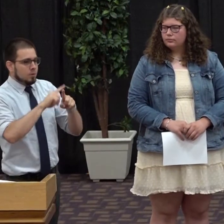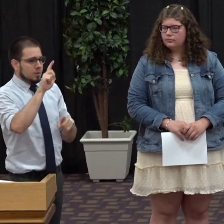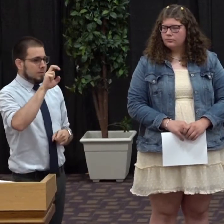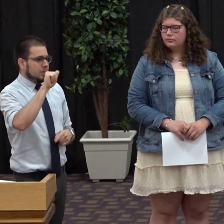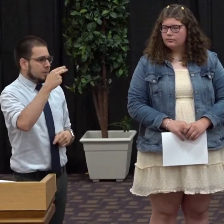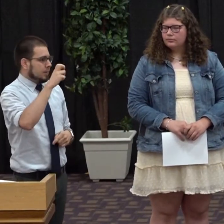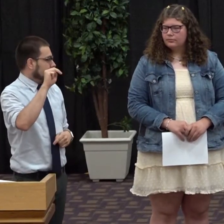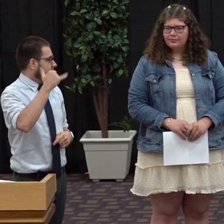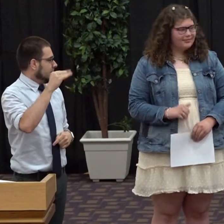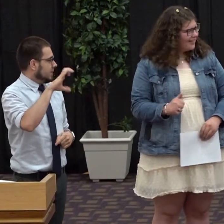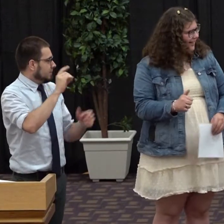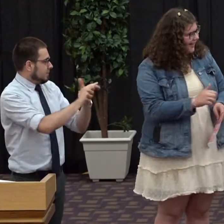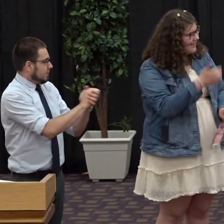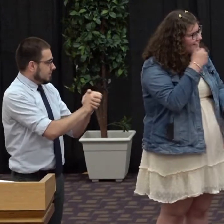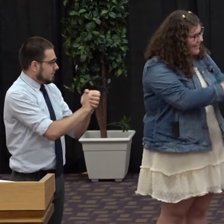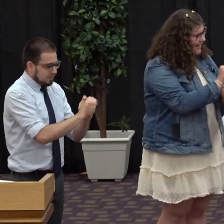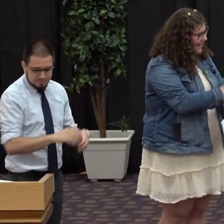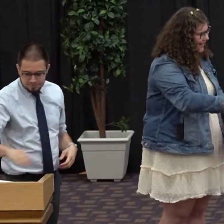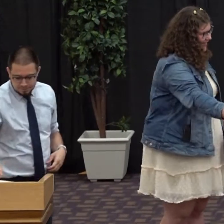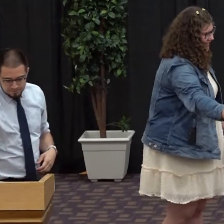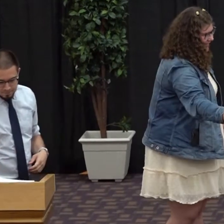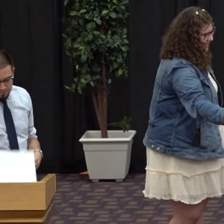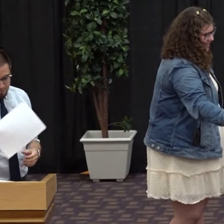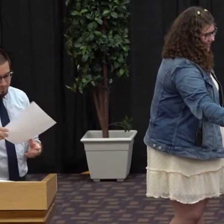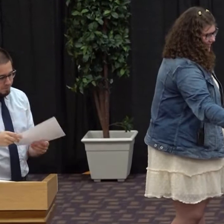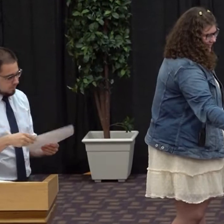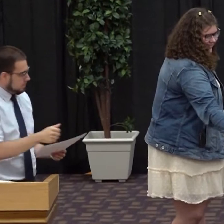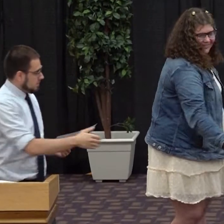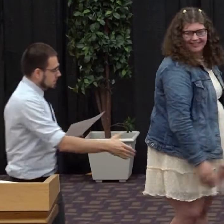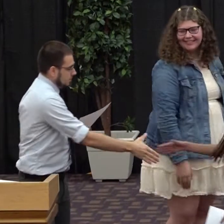They were great at that. And that goes to Lena Henningfeld. Congratulations!